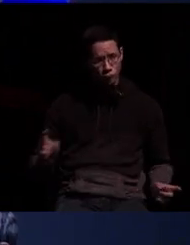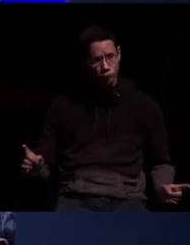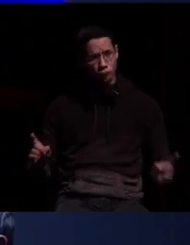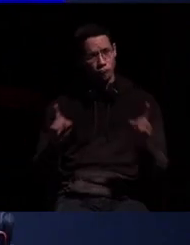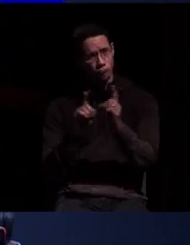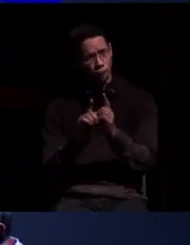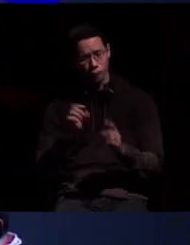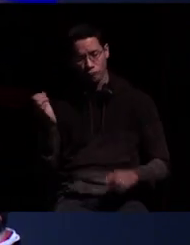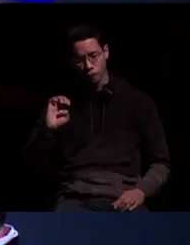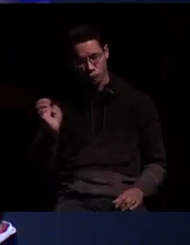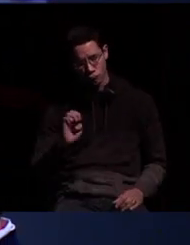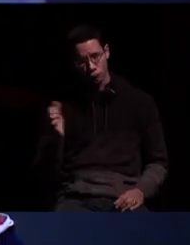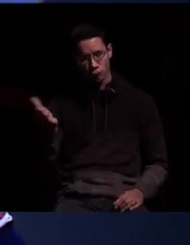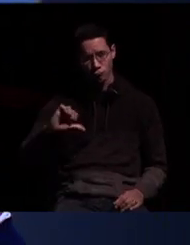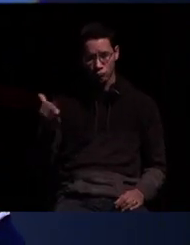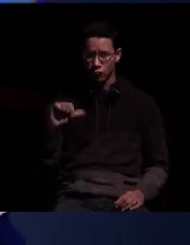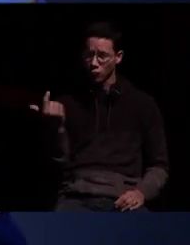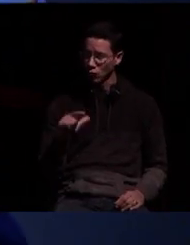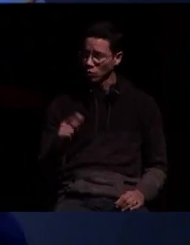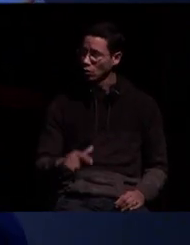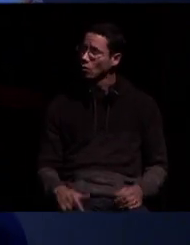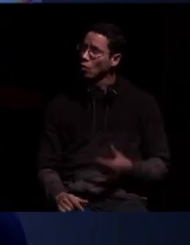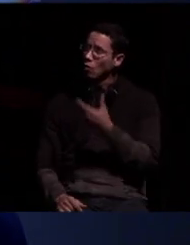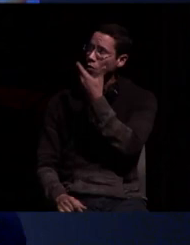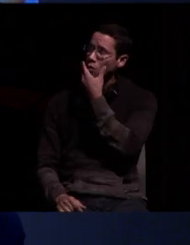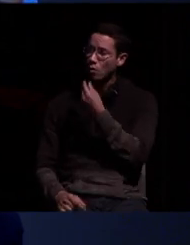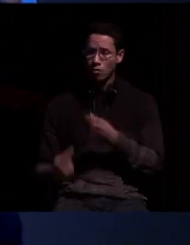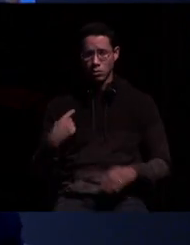The man is always taller than the woman